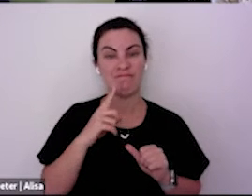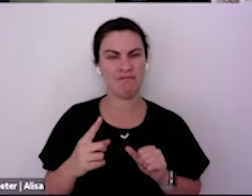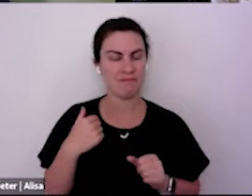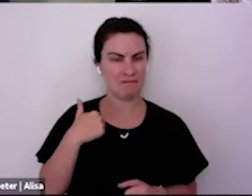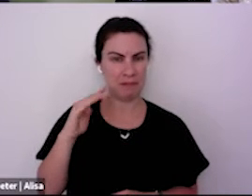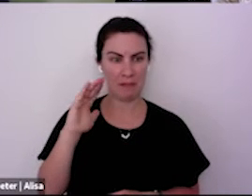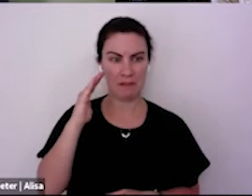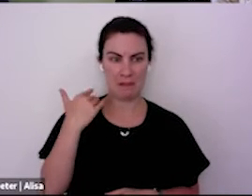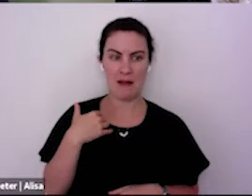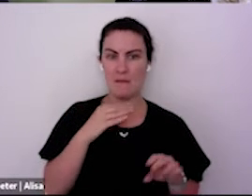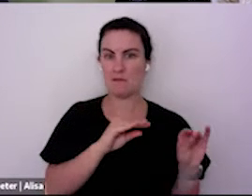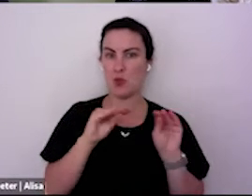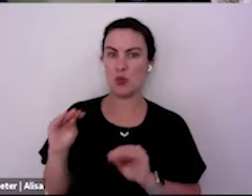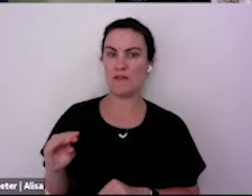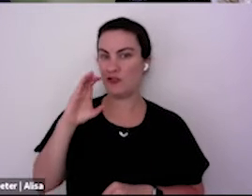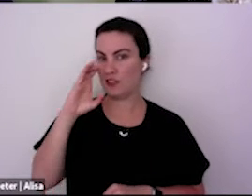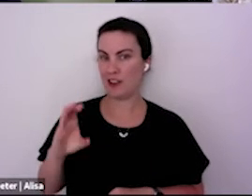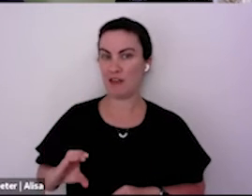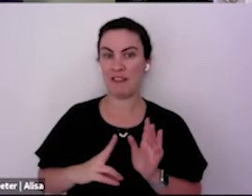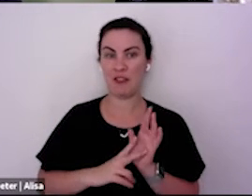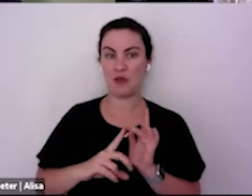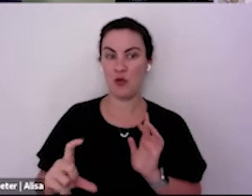and regularly attended performances.